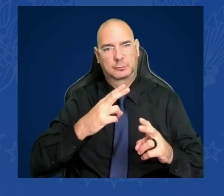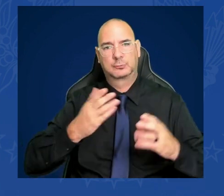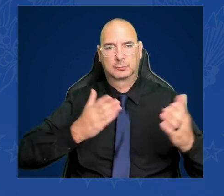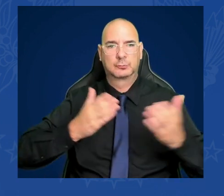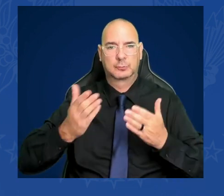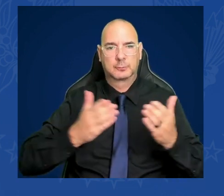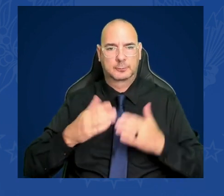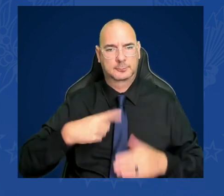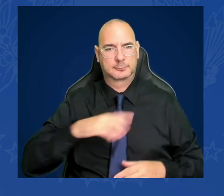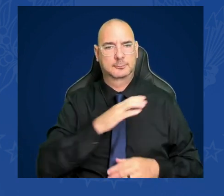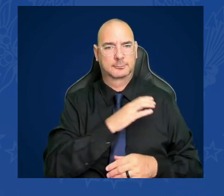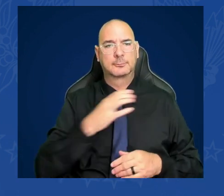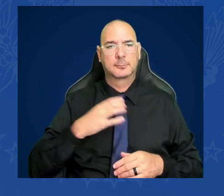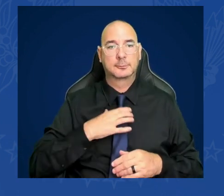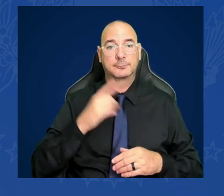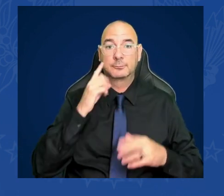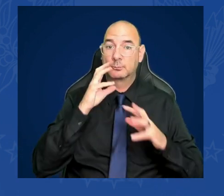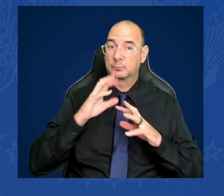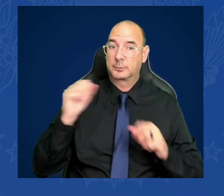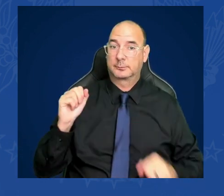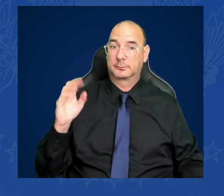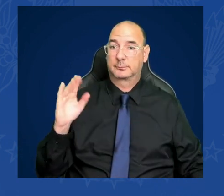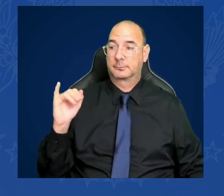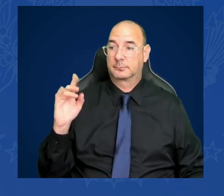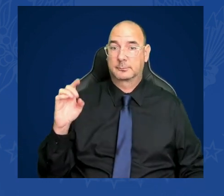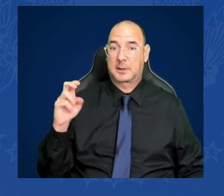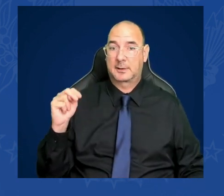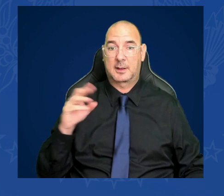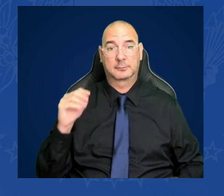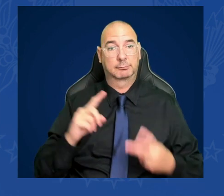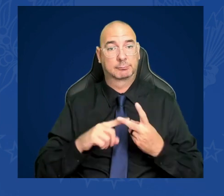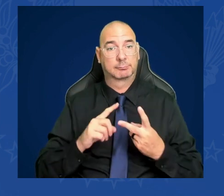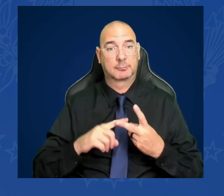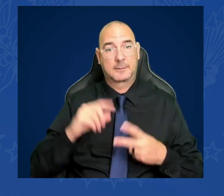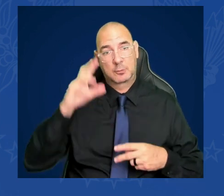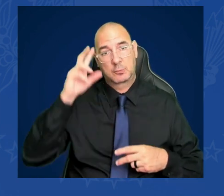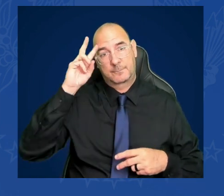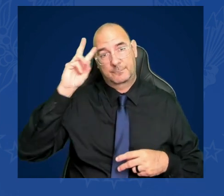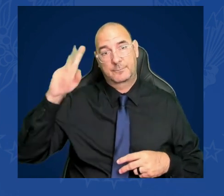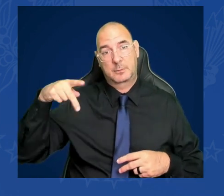and Vice President Harris to help execute their vision for America.